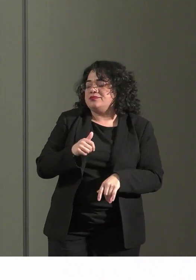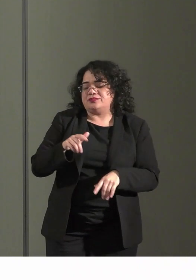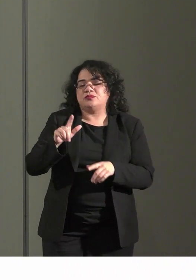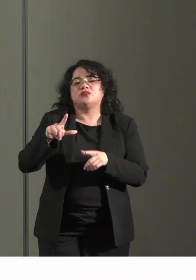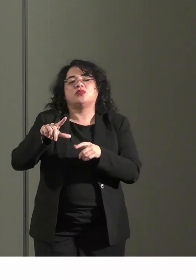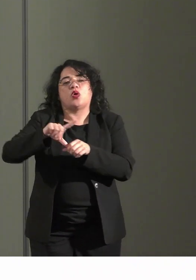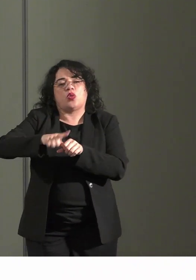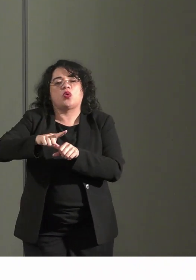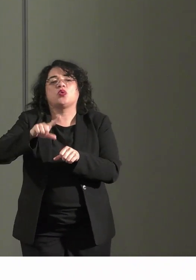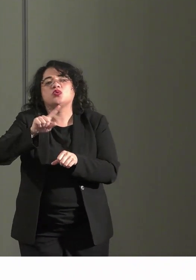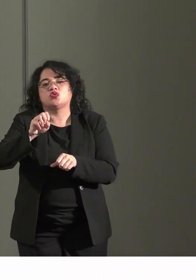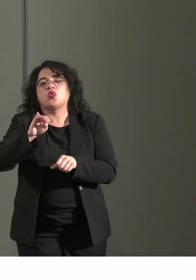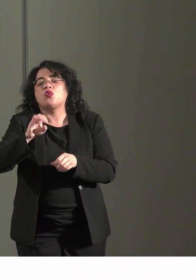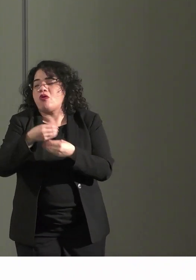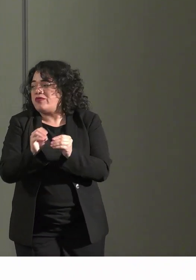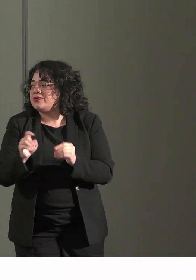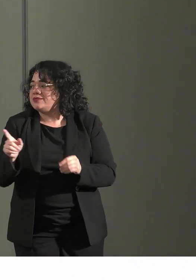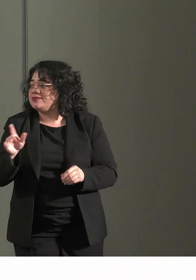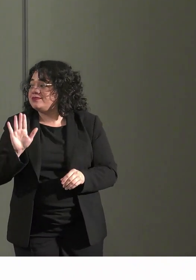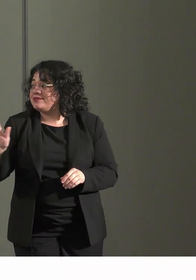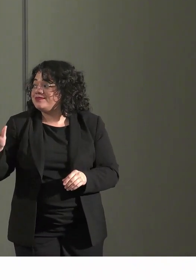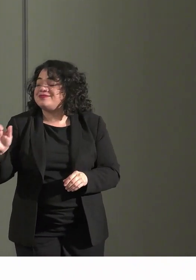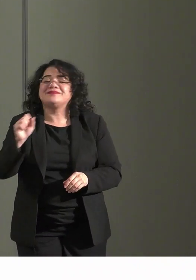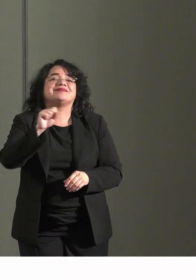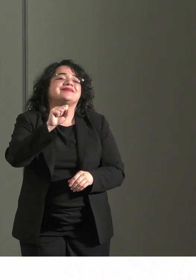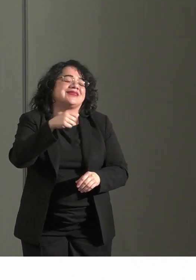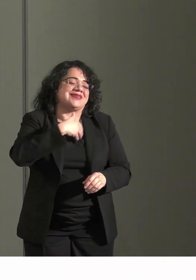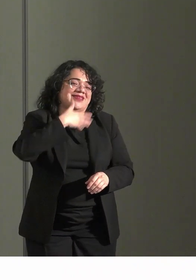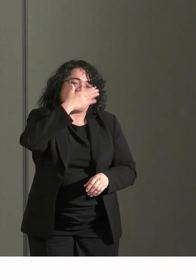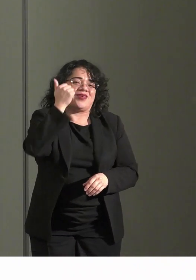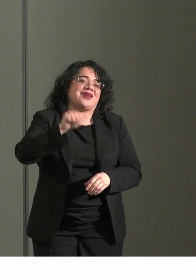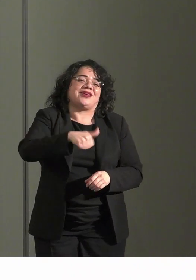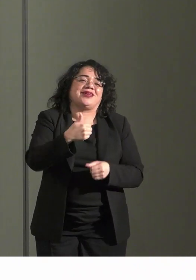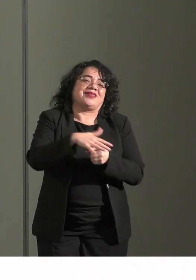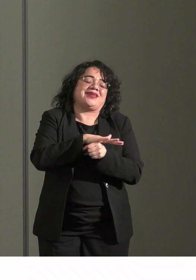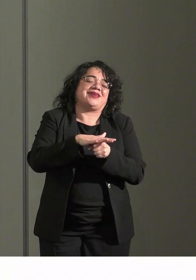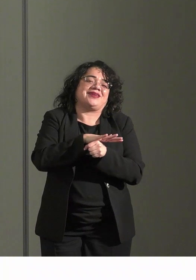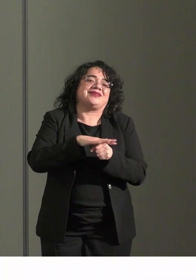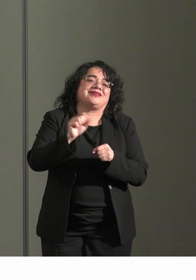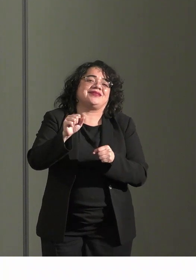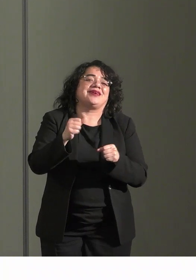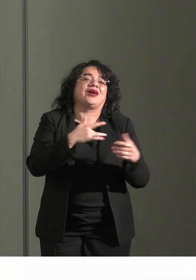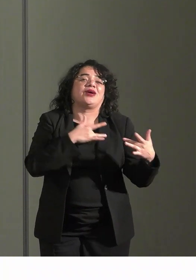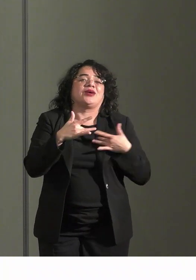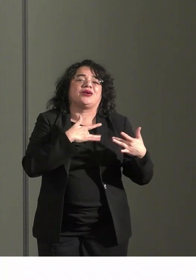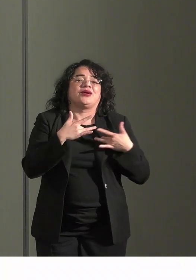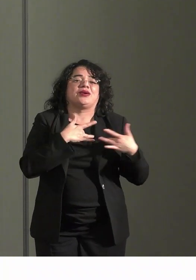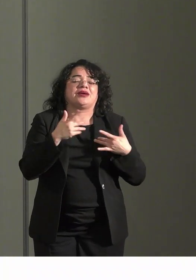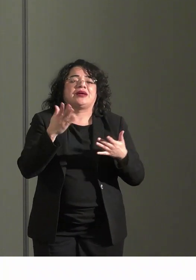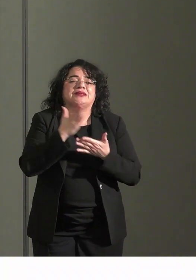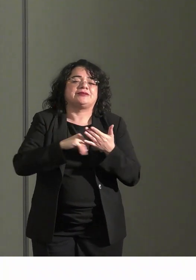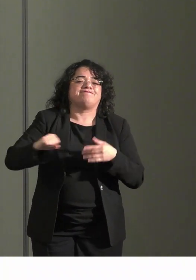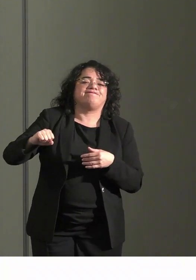I forgot to mention another area of concern. Push back and different from the